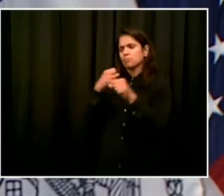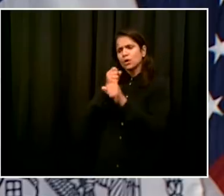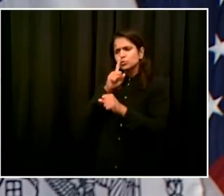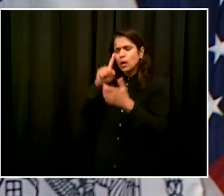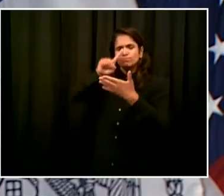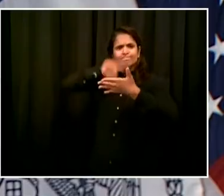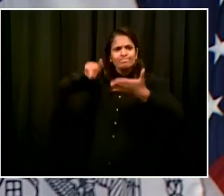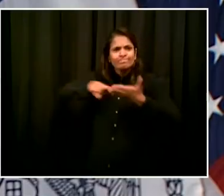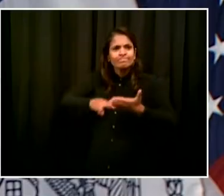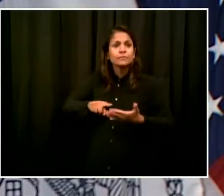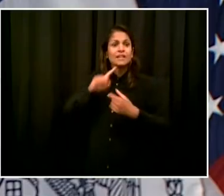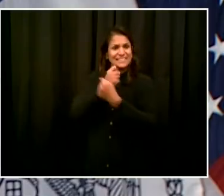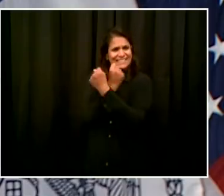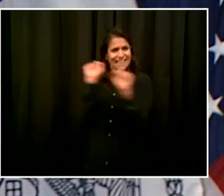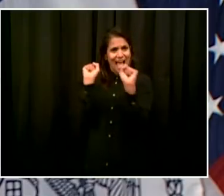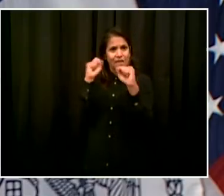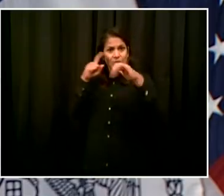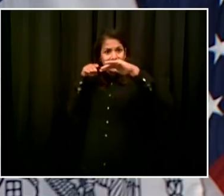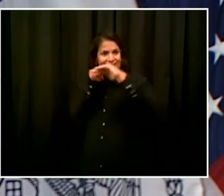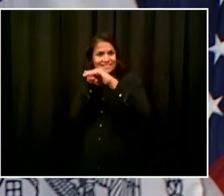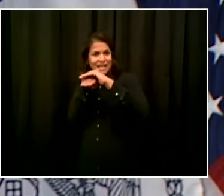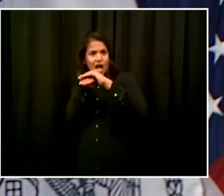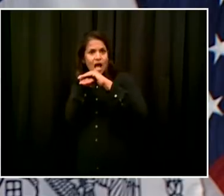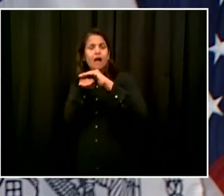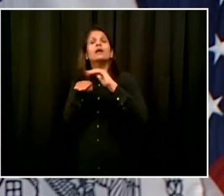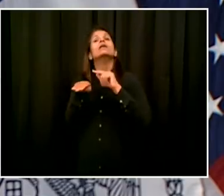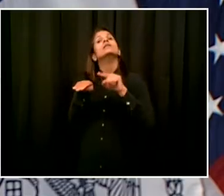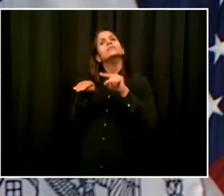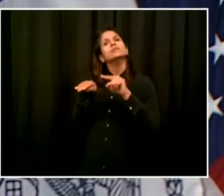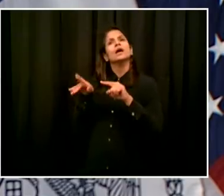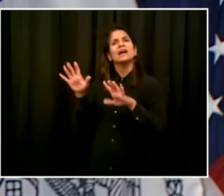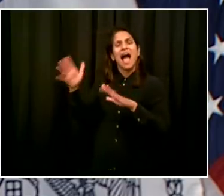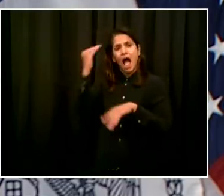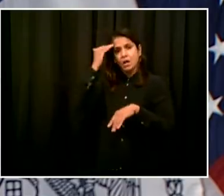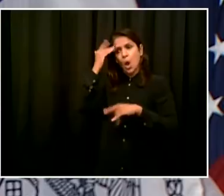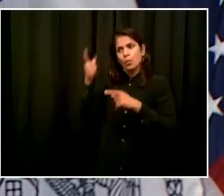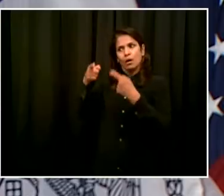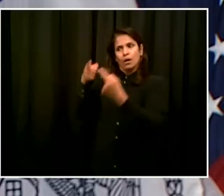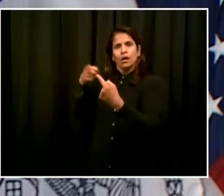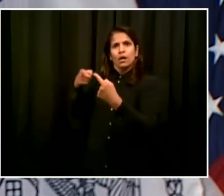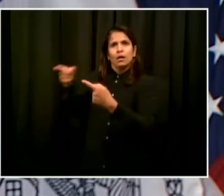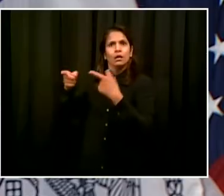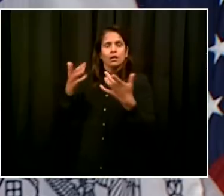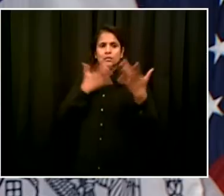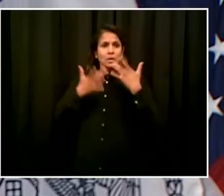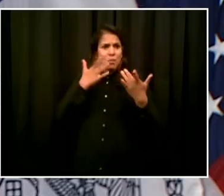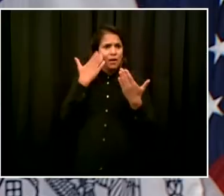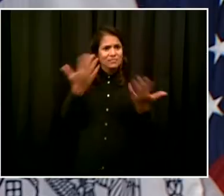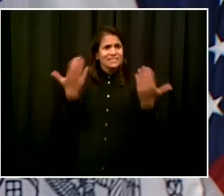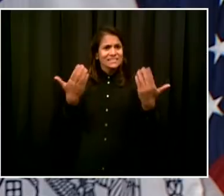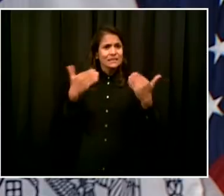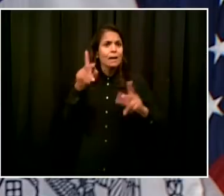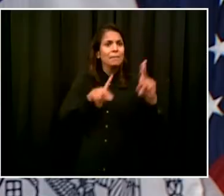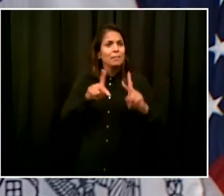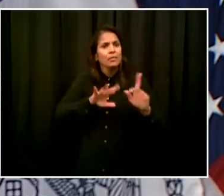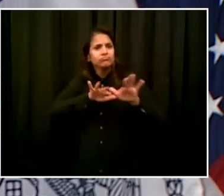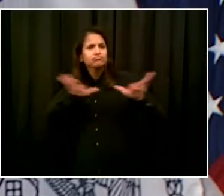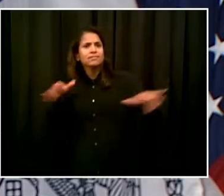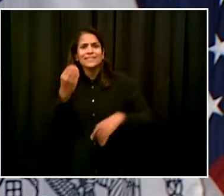TO DO IT SAFELY. WE ARE GOING TO KEP ELOKOING, FOR SURE. I WOULD SAY TO YOU I TALKED O T A LOT OF RESTAURANT